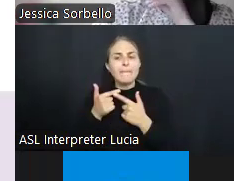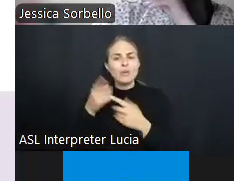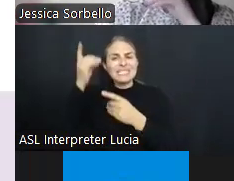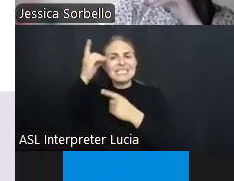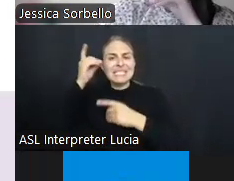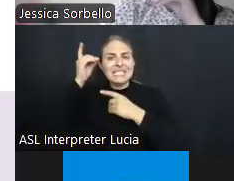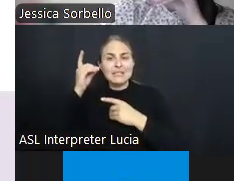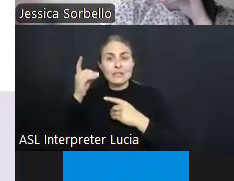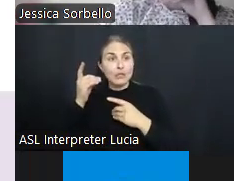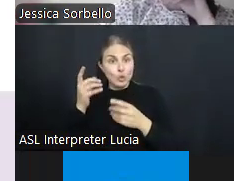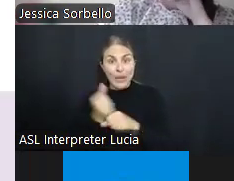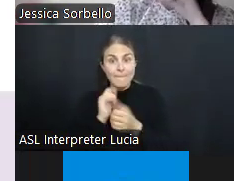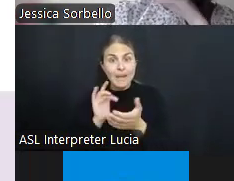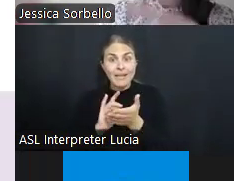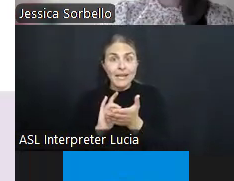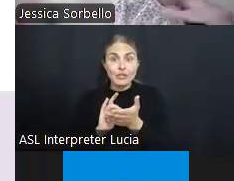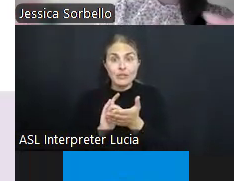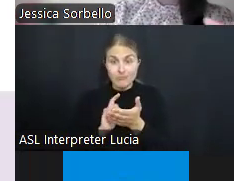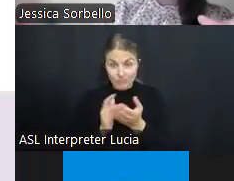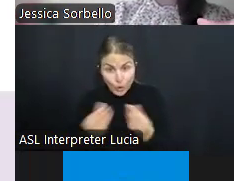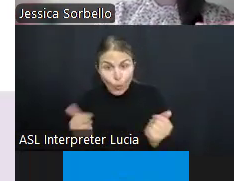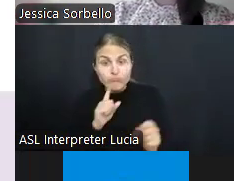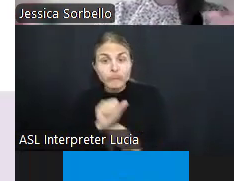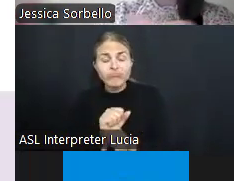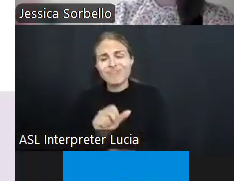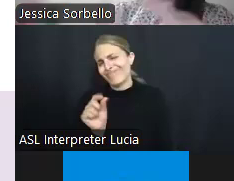hole of addiction and diabetes are the same thing. That's not